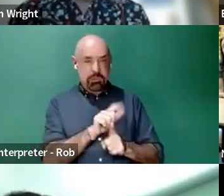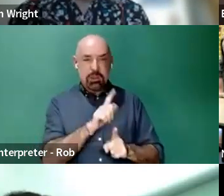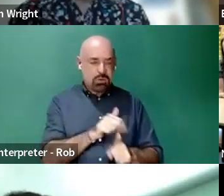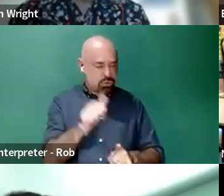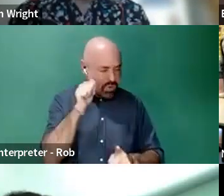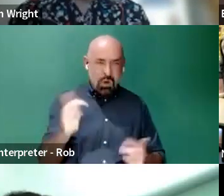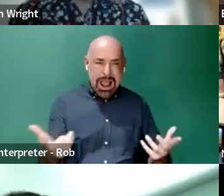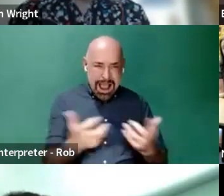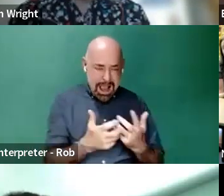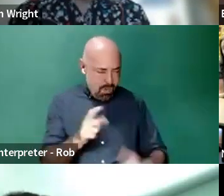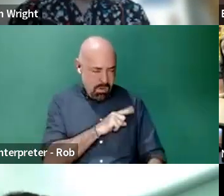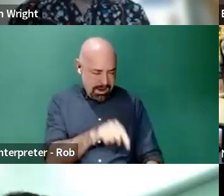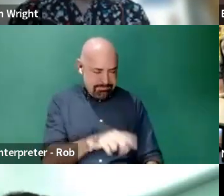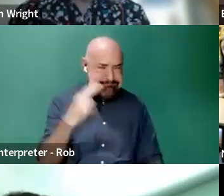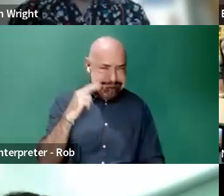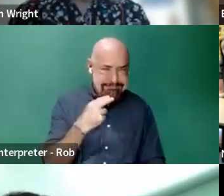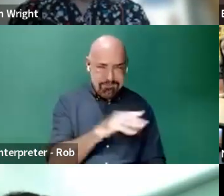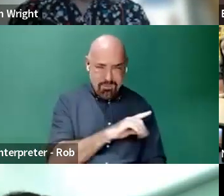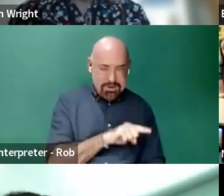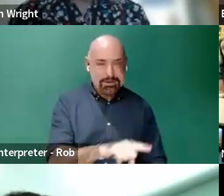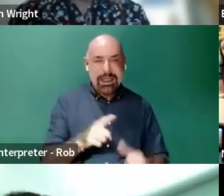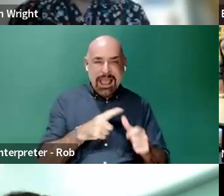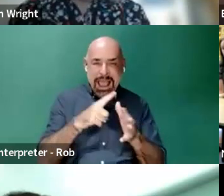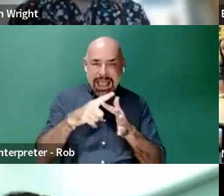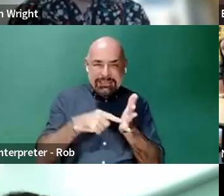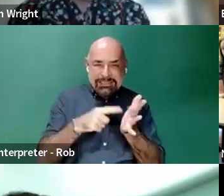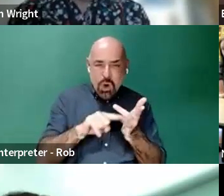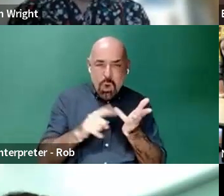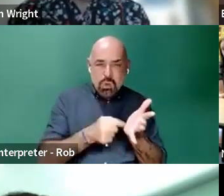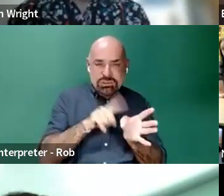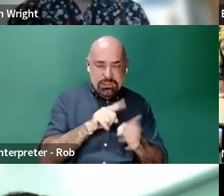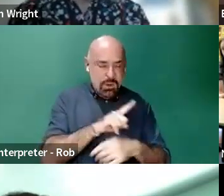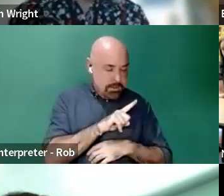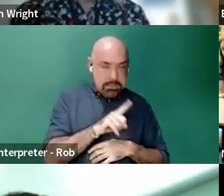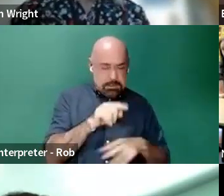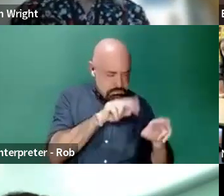a changing picture and parents can be very confused about tests that they're having. And I know, Naomi,